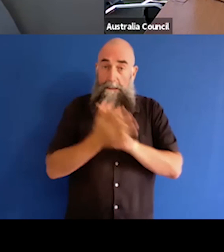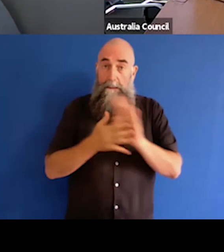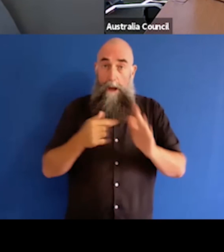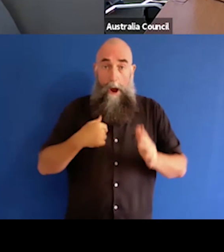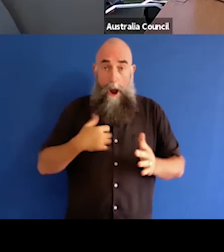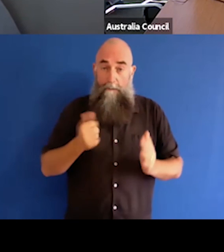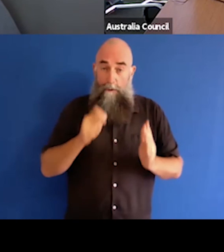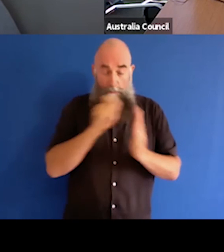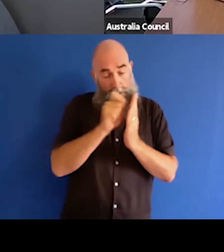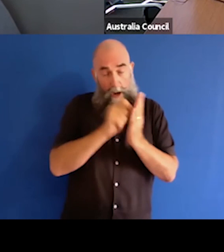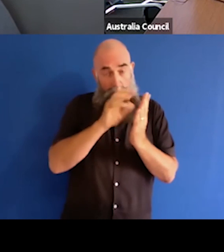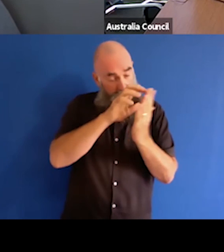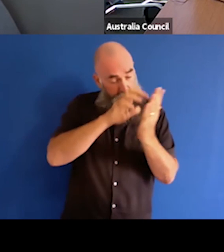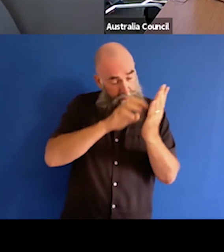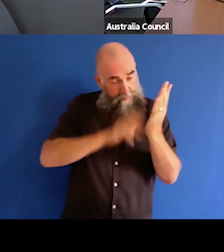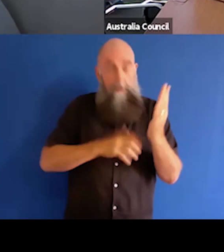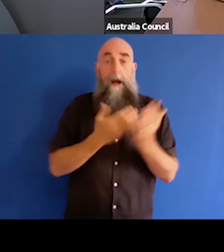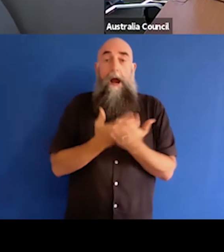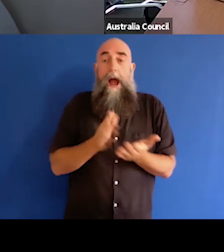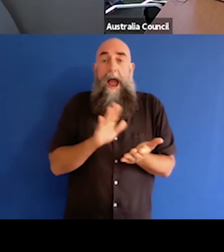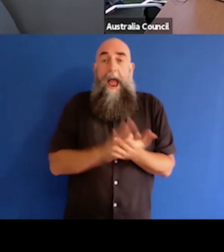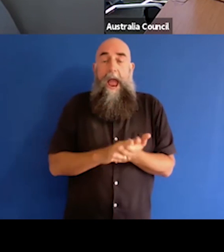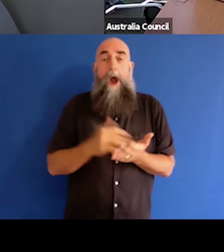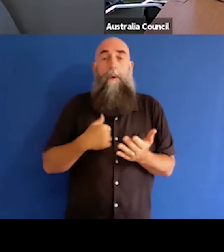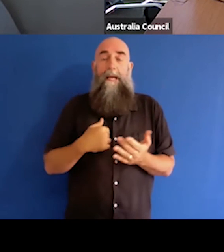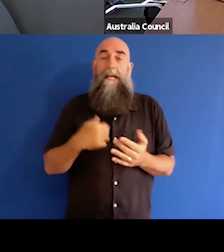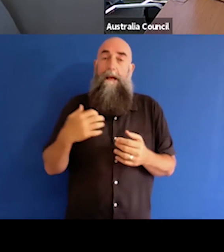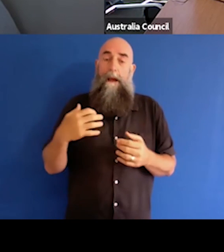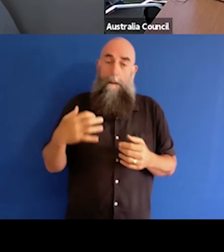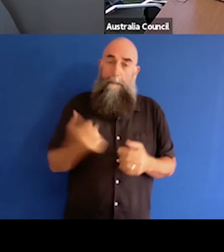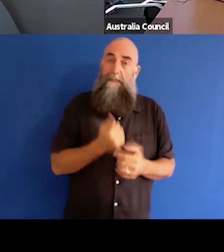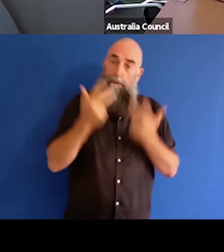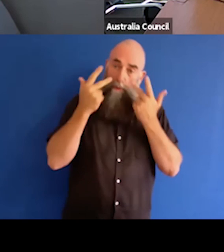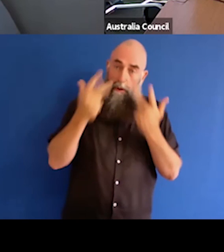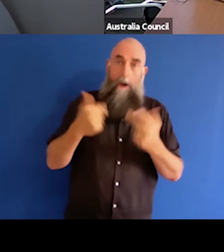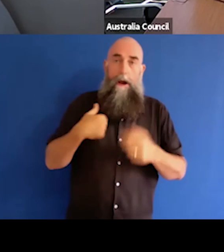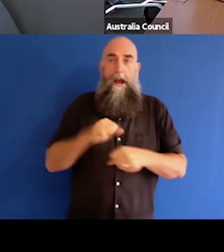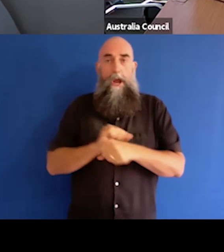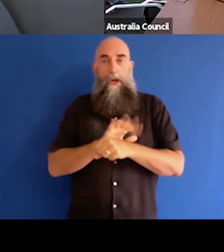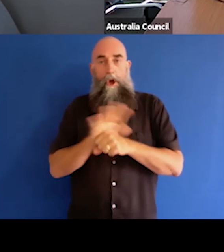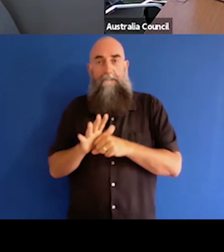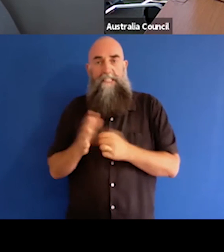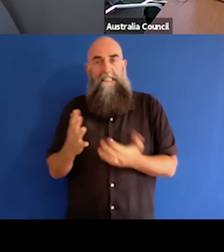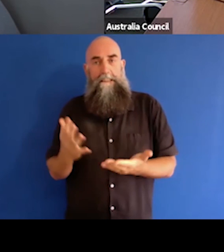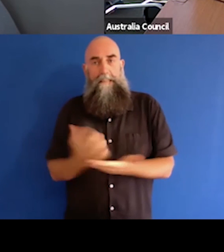how we will stay COVID safe? If so, which section should we put it in, and with regulations changing